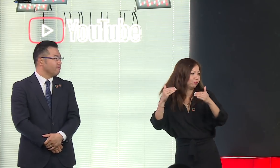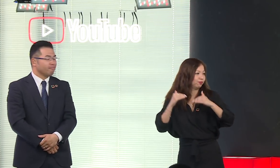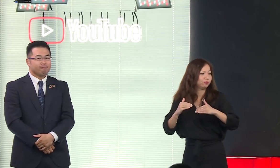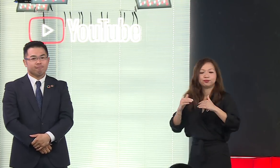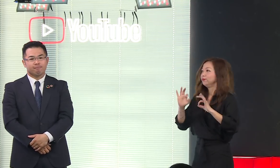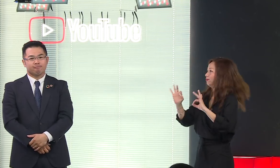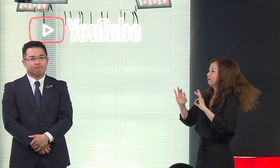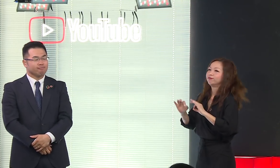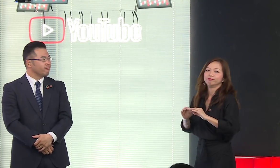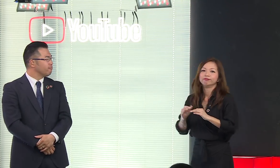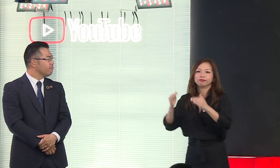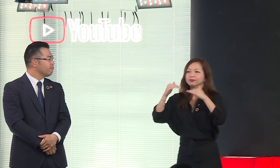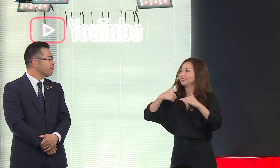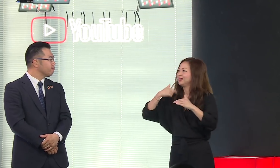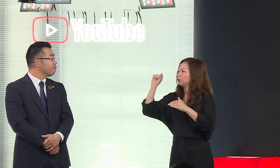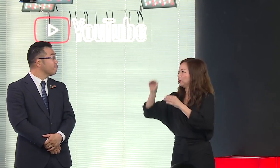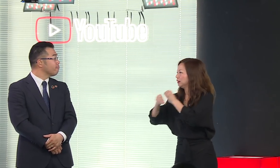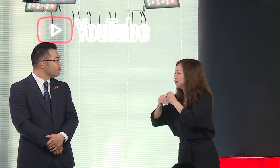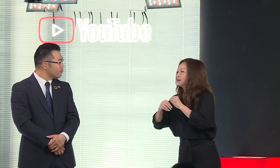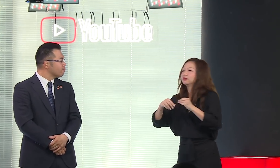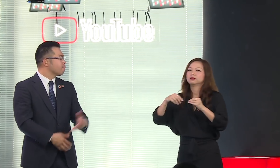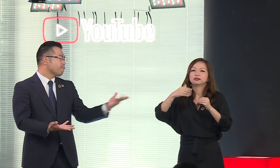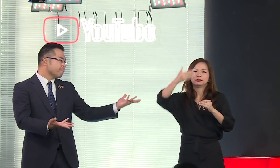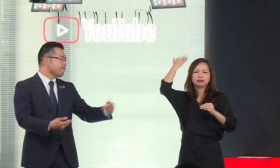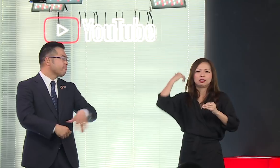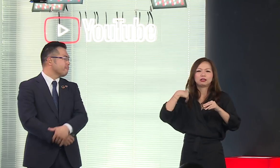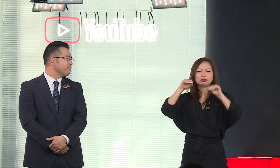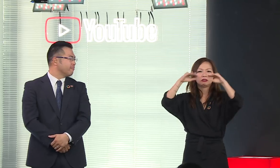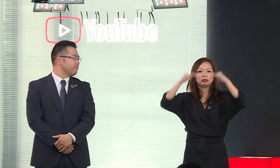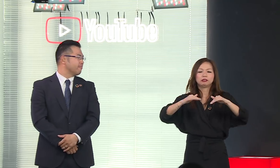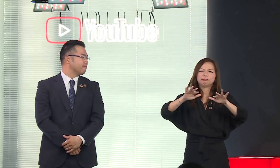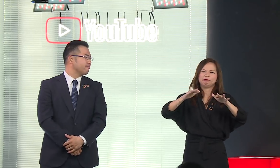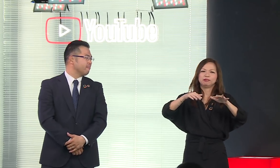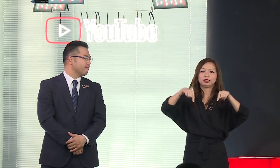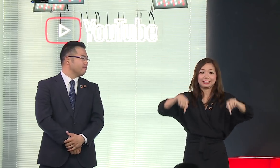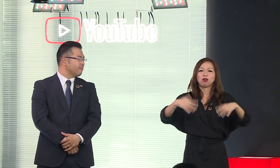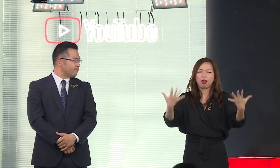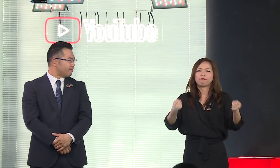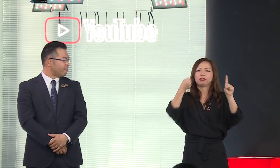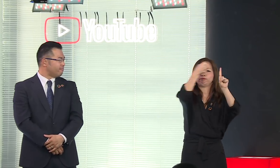So right now, as I grow -- this seems to be more complicated and somehow it